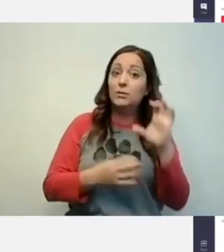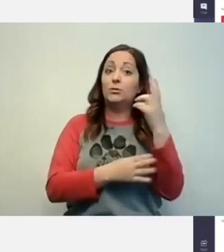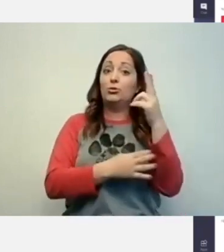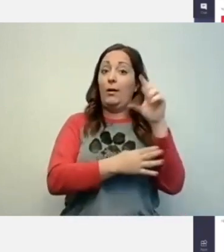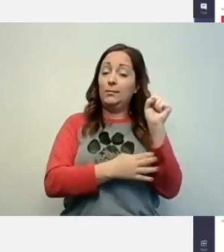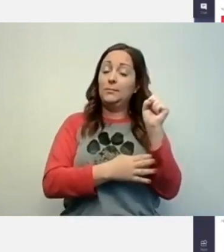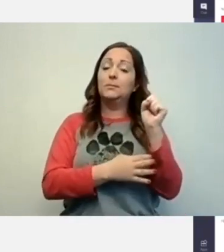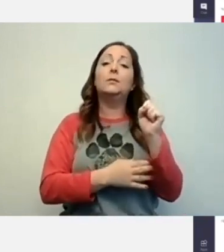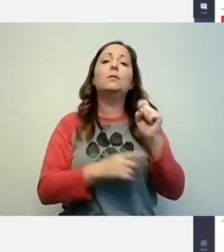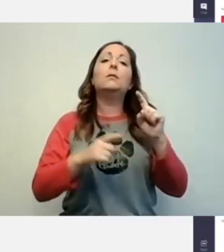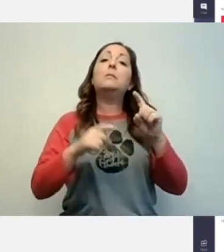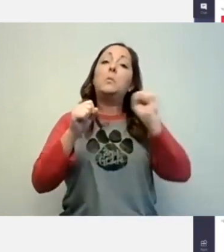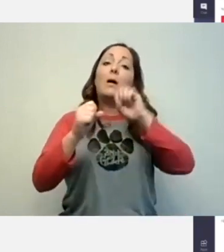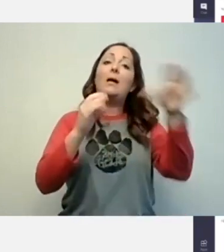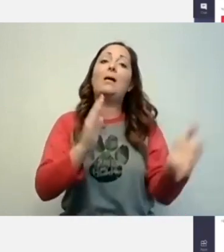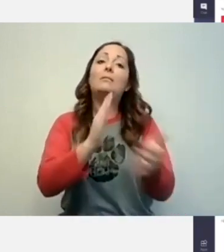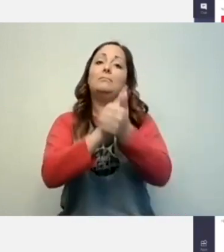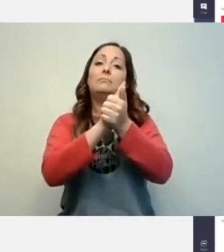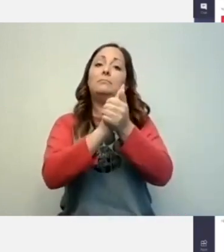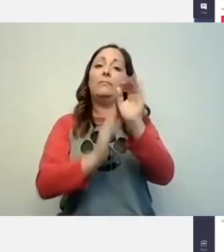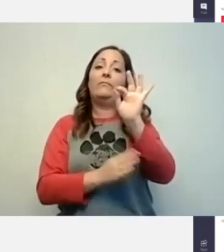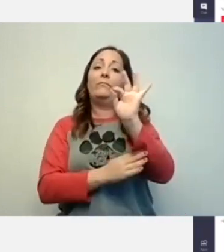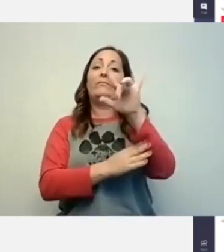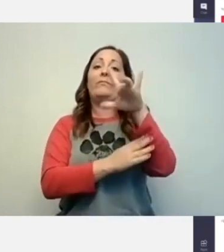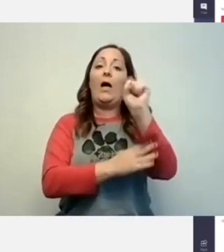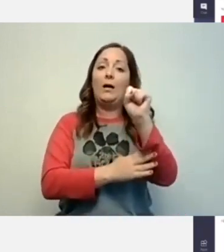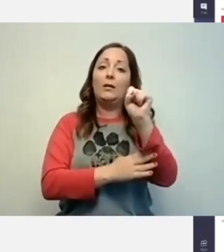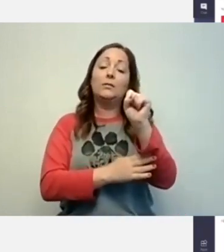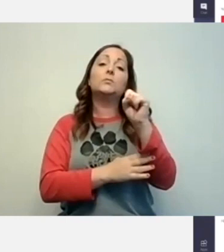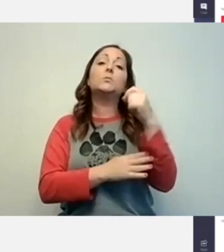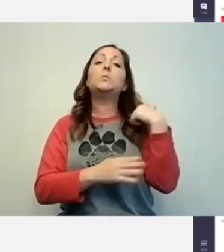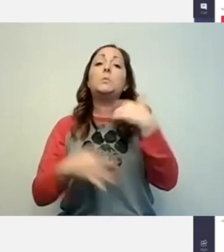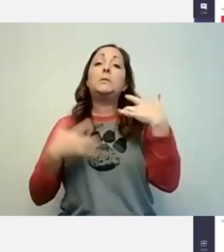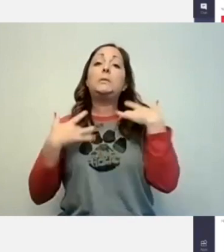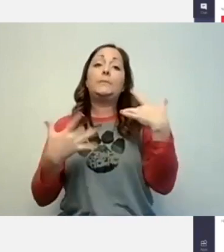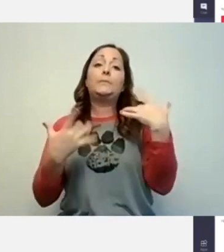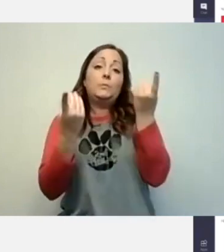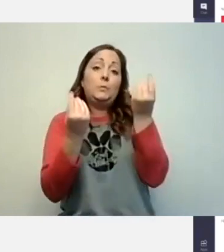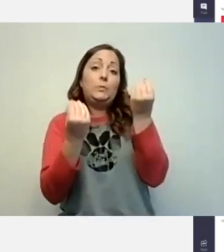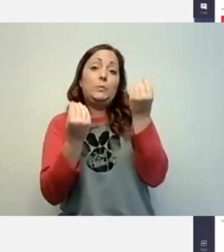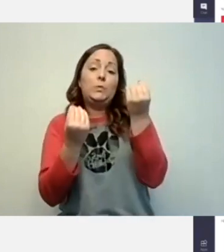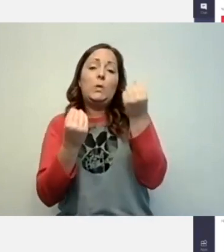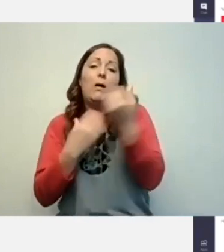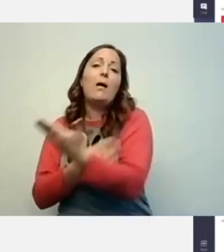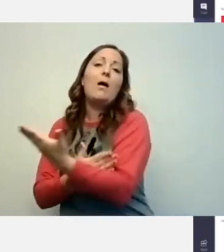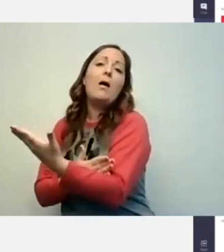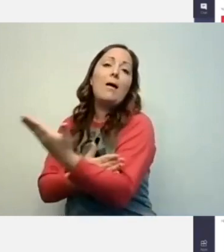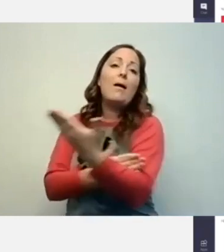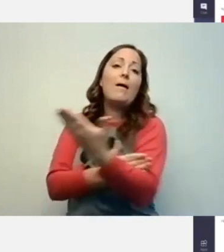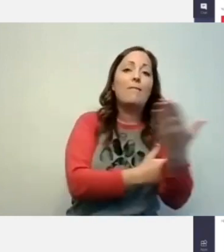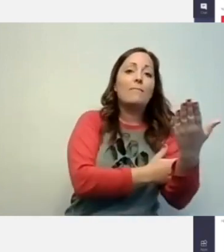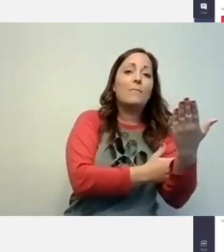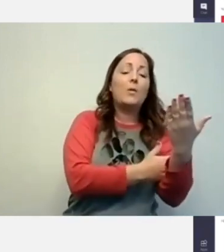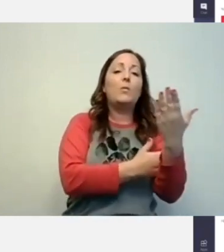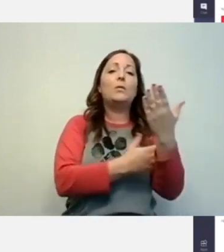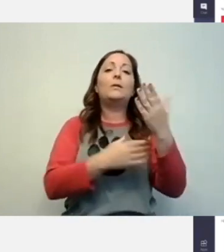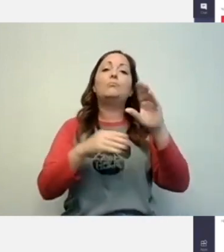You can put these in separate channels, or in multiple channels, or relate them to files.